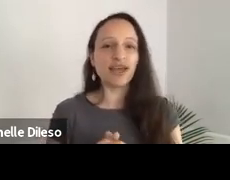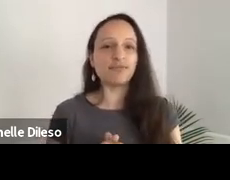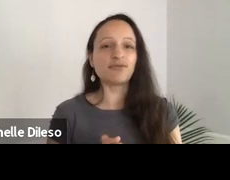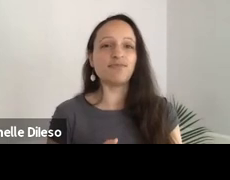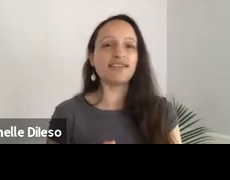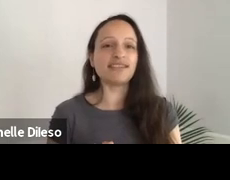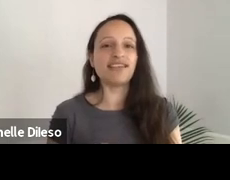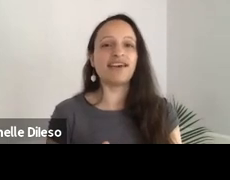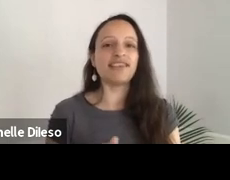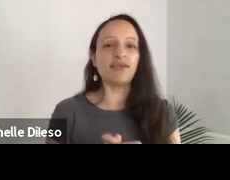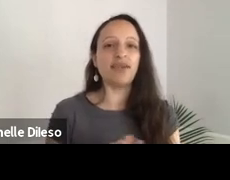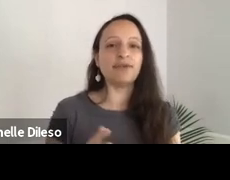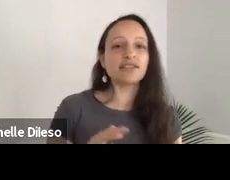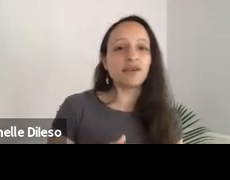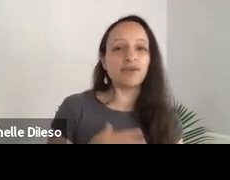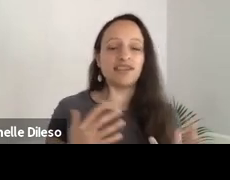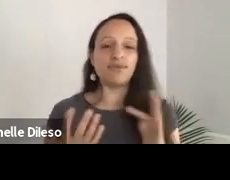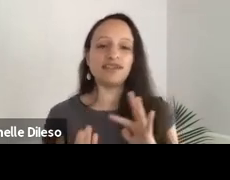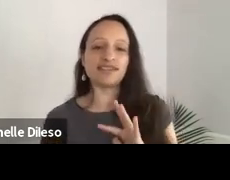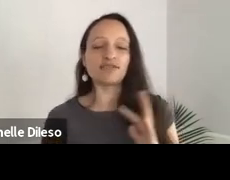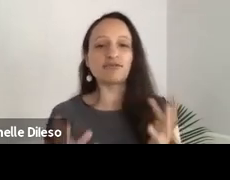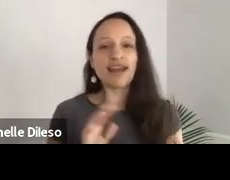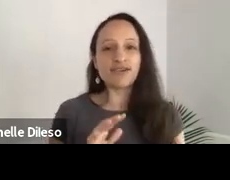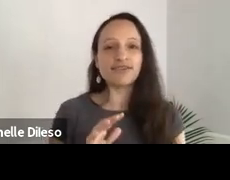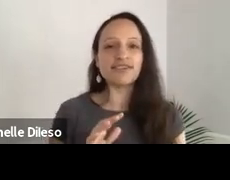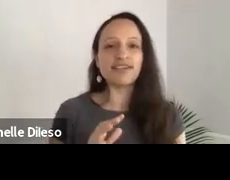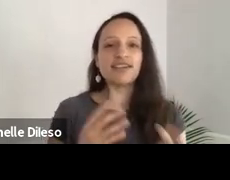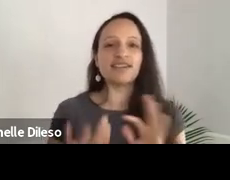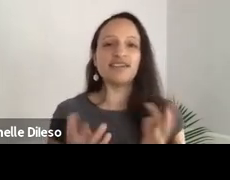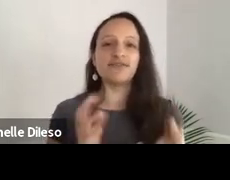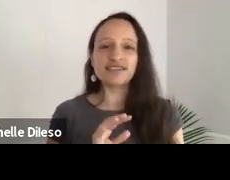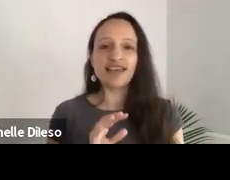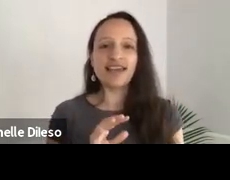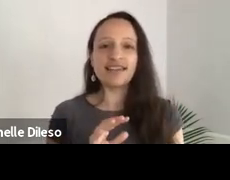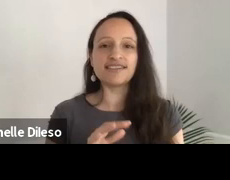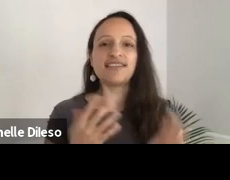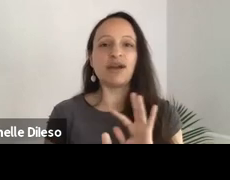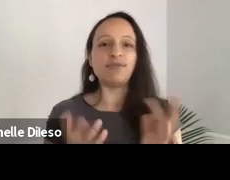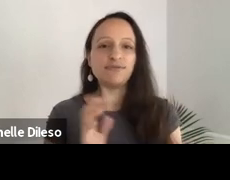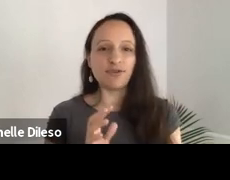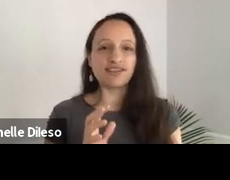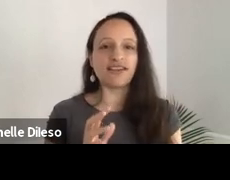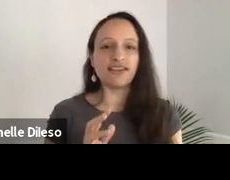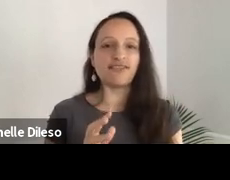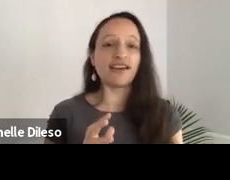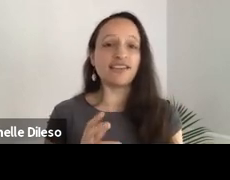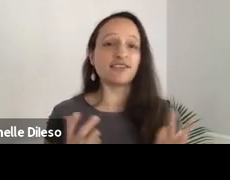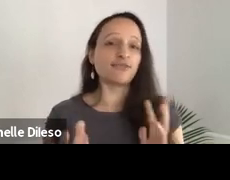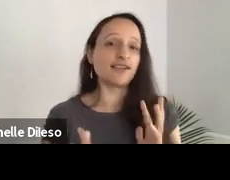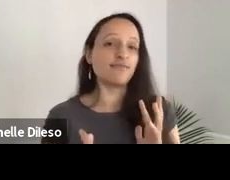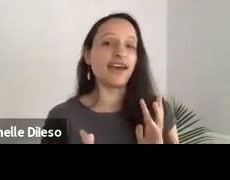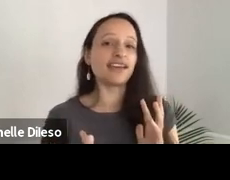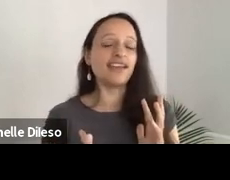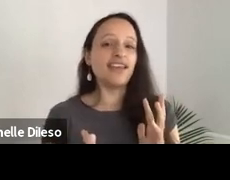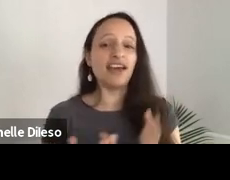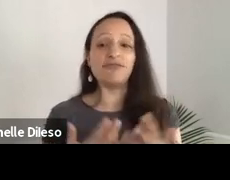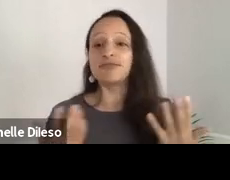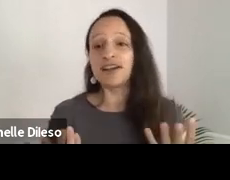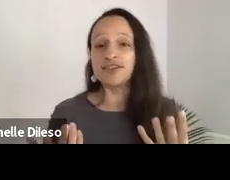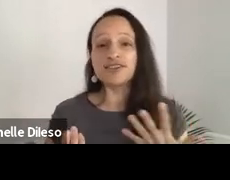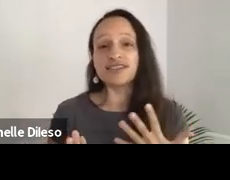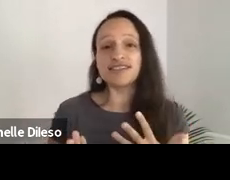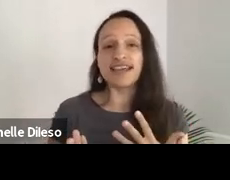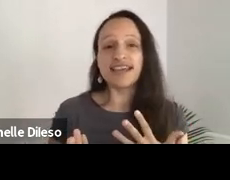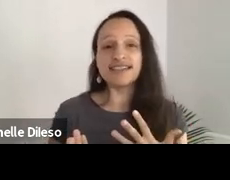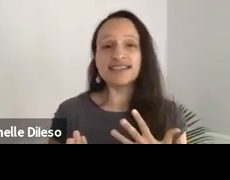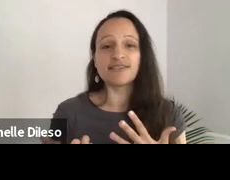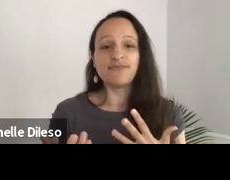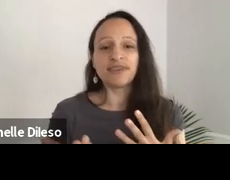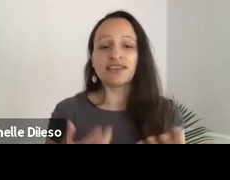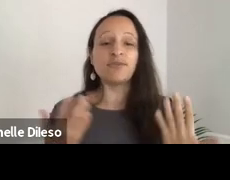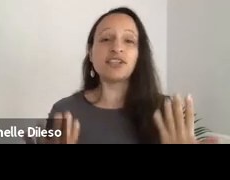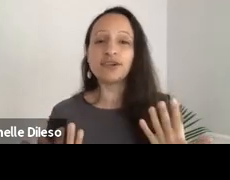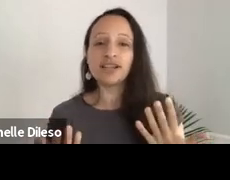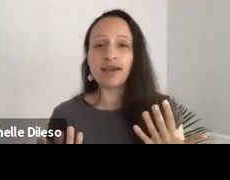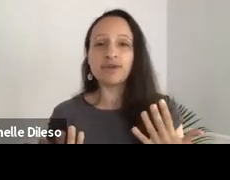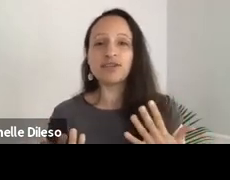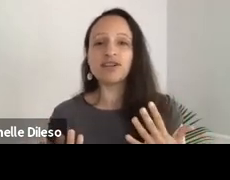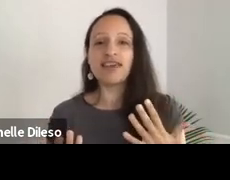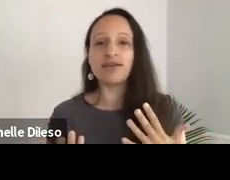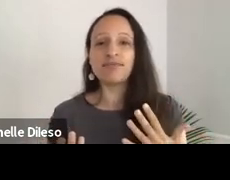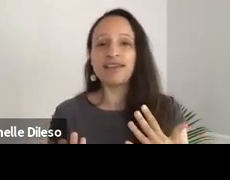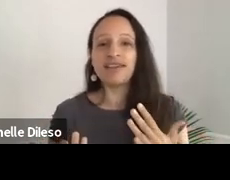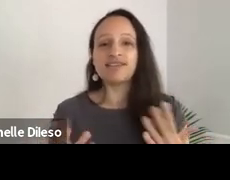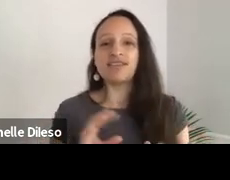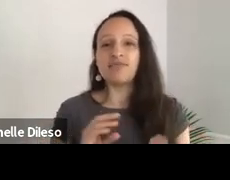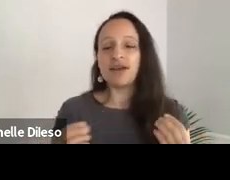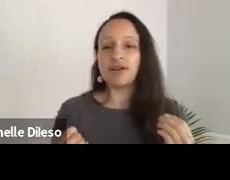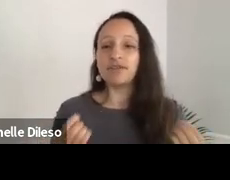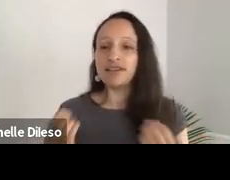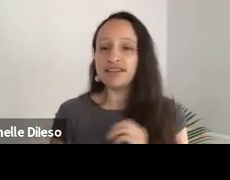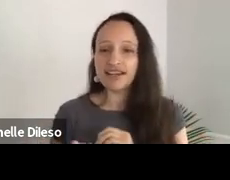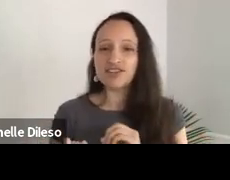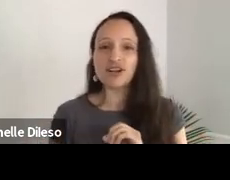So sometimes we might see that the baby is flipping the pieces around to the different sides, they might be focused on the fact that the front and back, have different colors and designs, the material might be new to them, so they might want to feel the